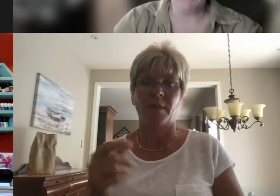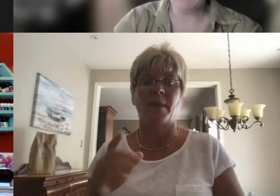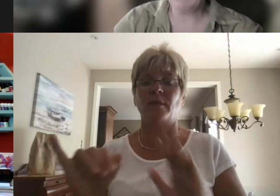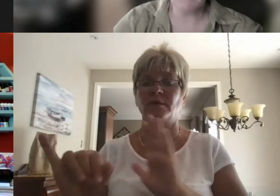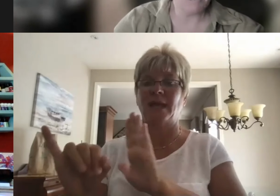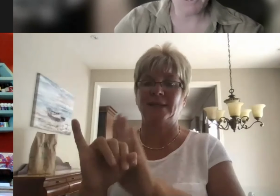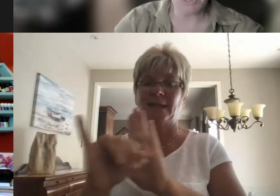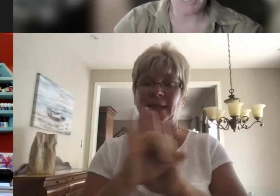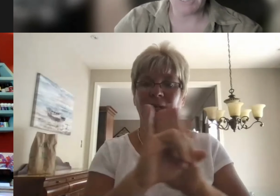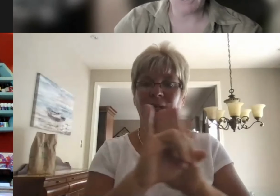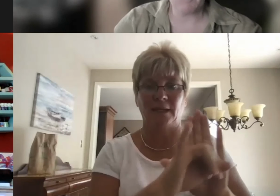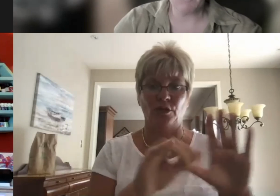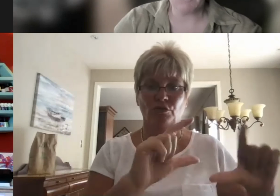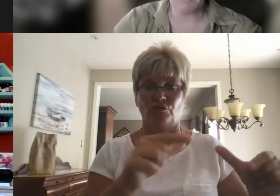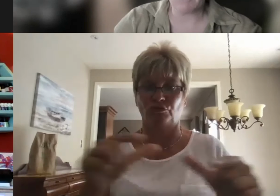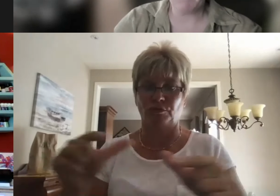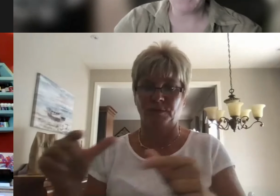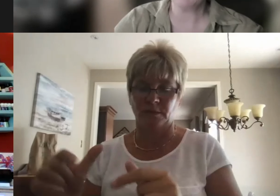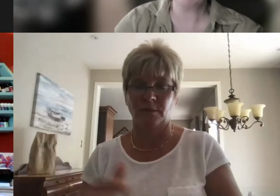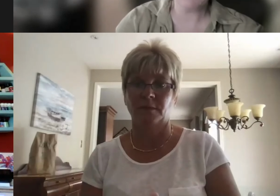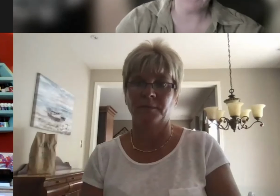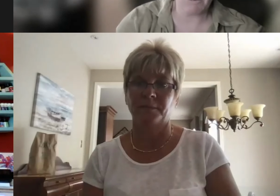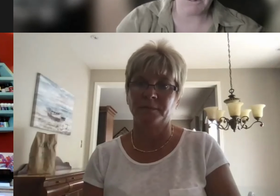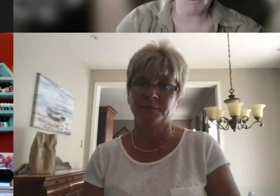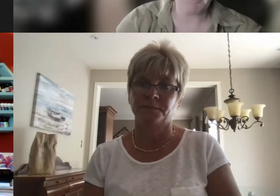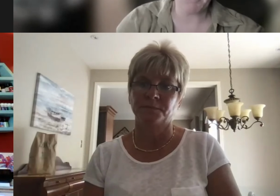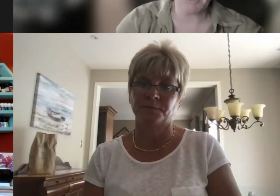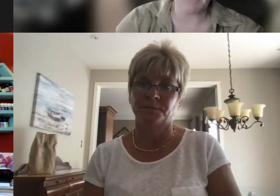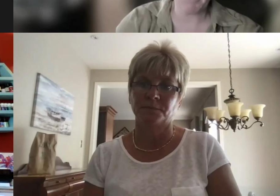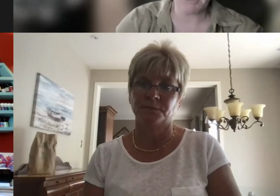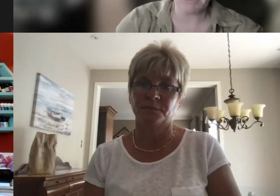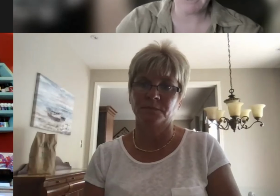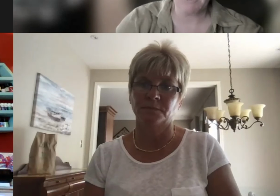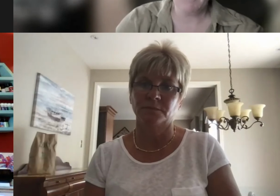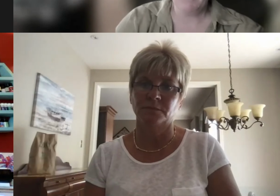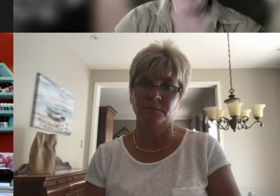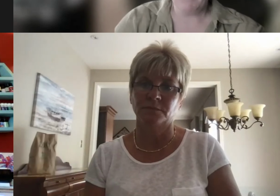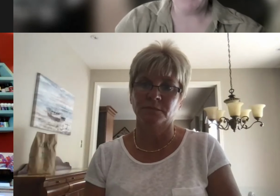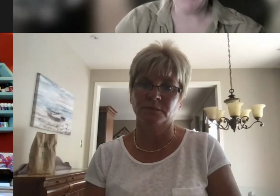Of course it doesn't include people with disabilities.